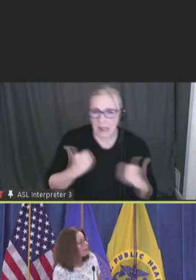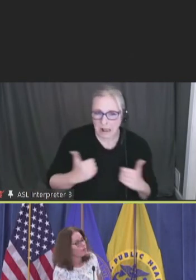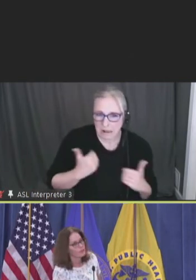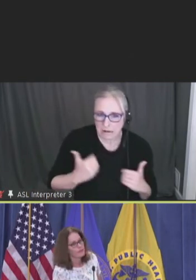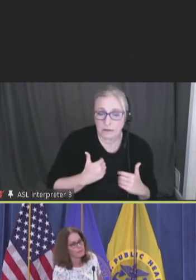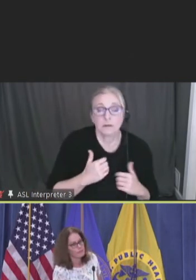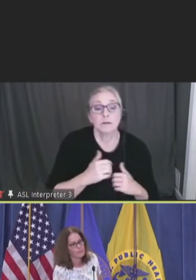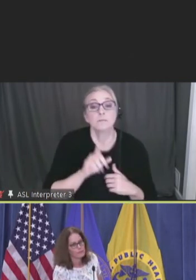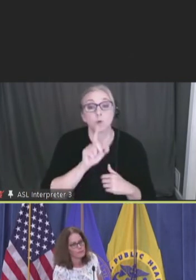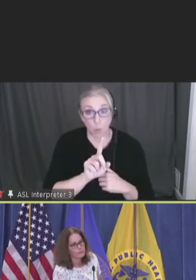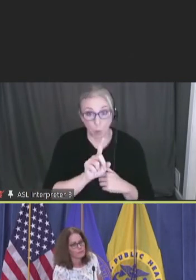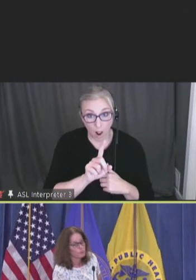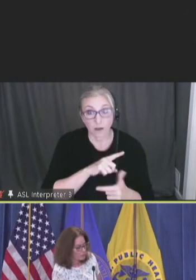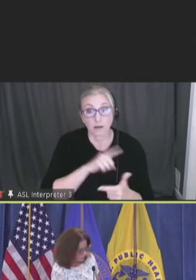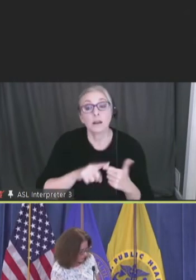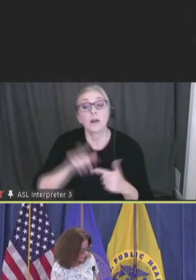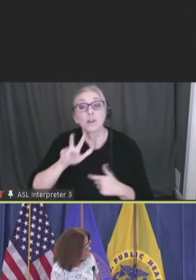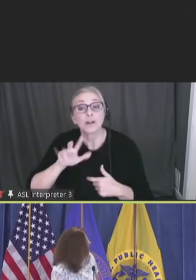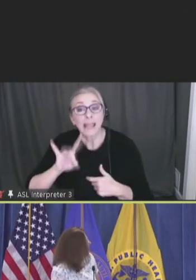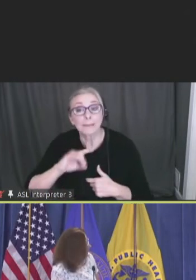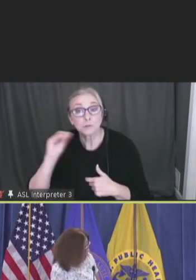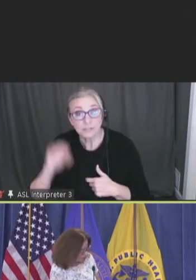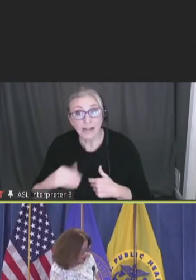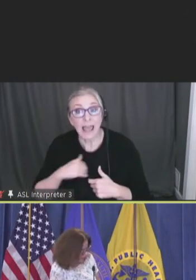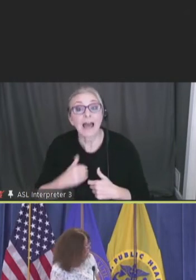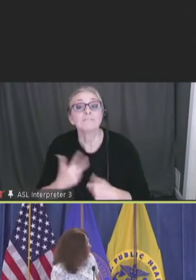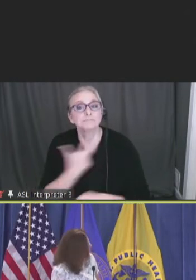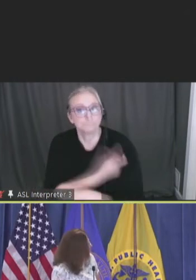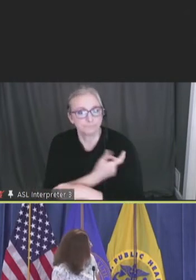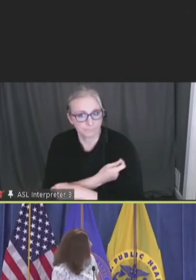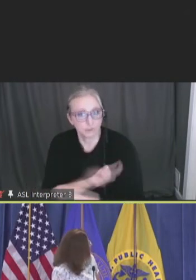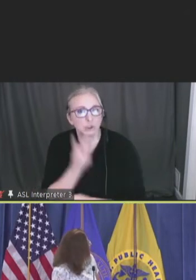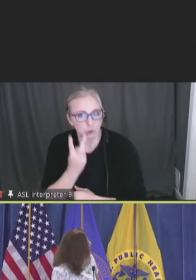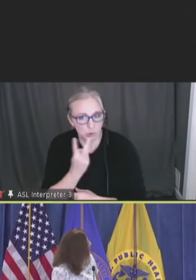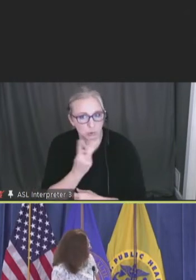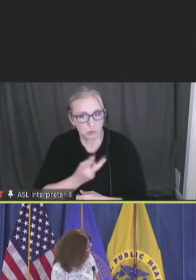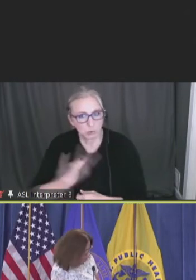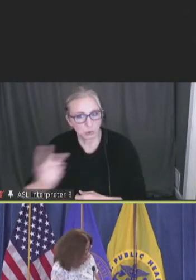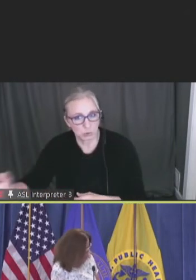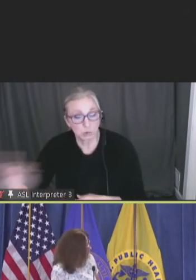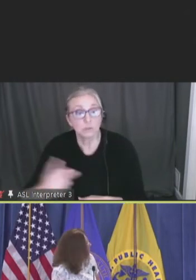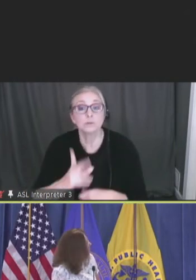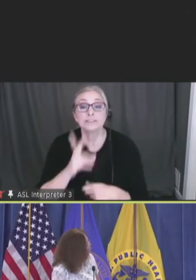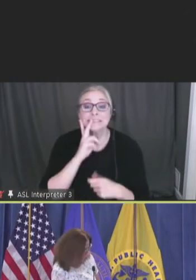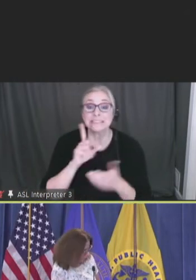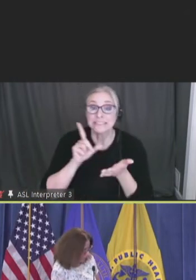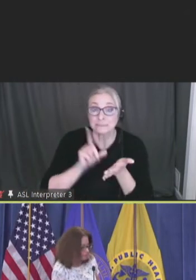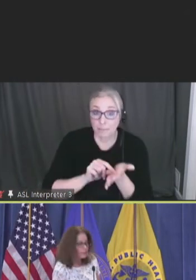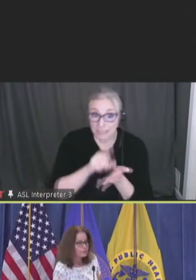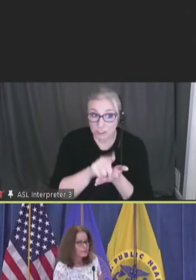And 38 percent have received two doses. And these findings were summarized in this publication you can see here I've included